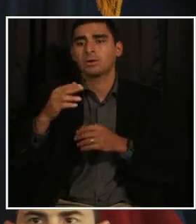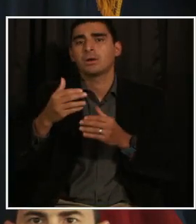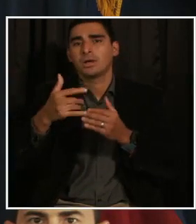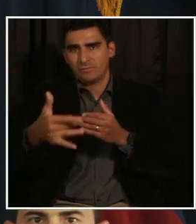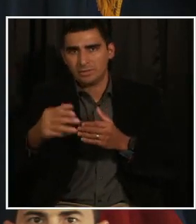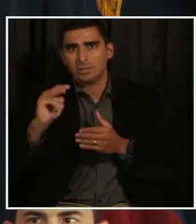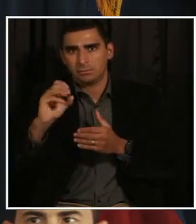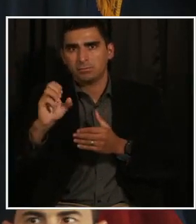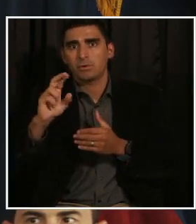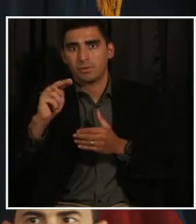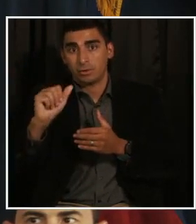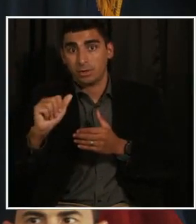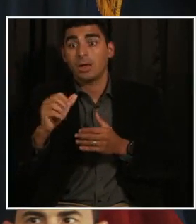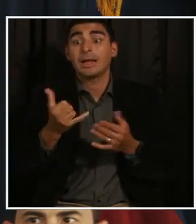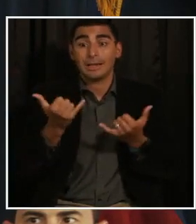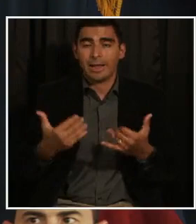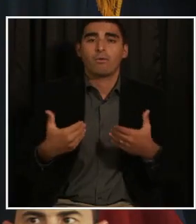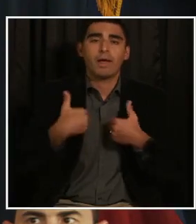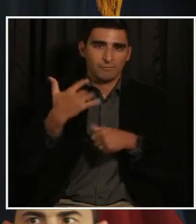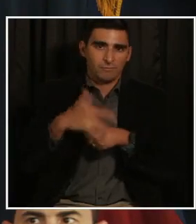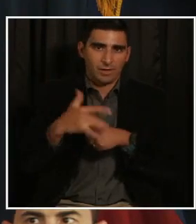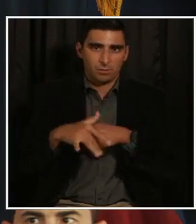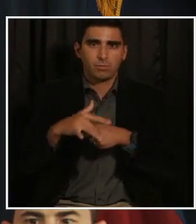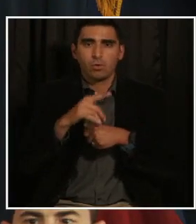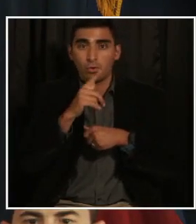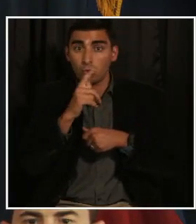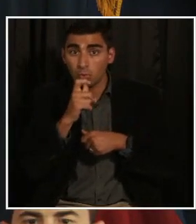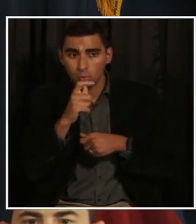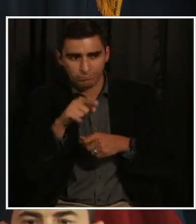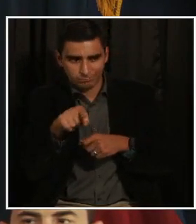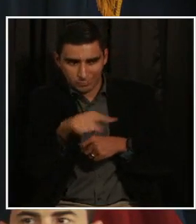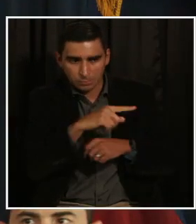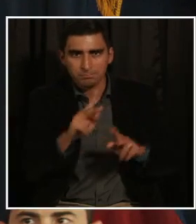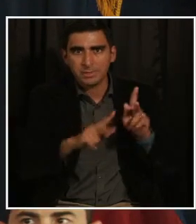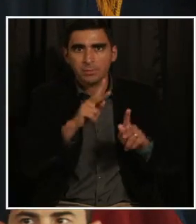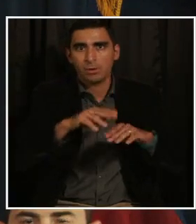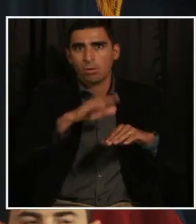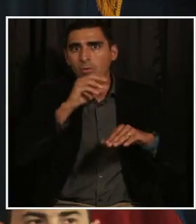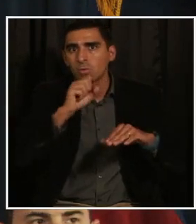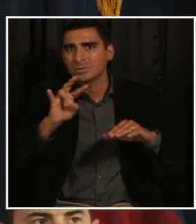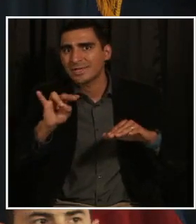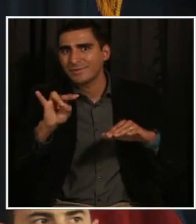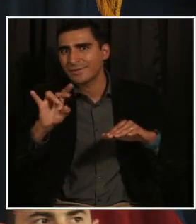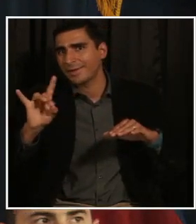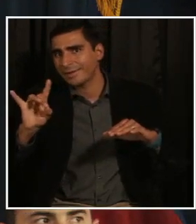people in their 70s and 80s who in general have weaker immune systems with regard to